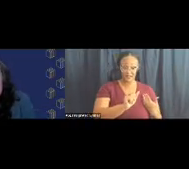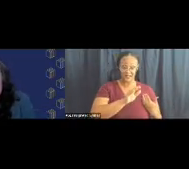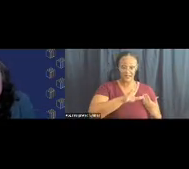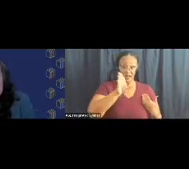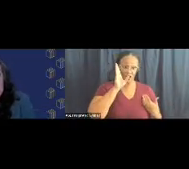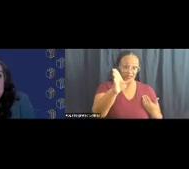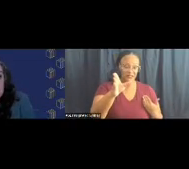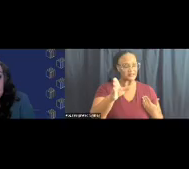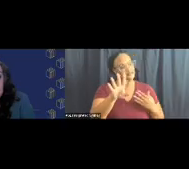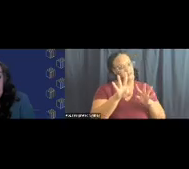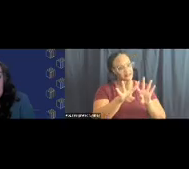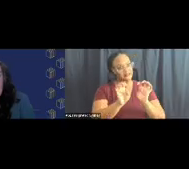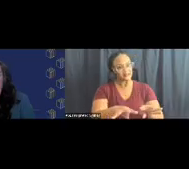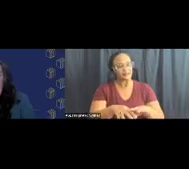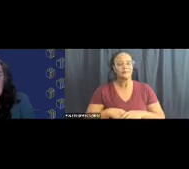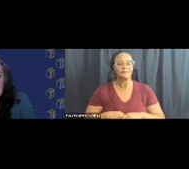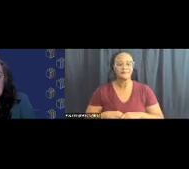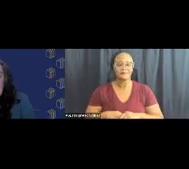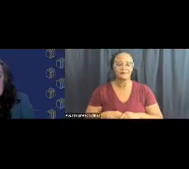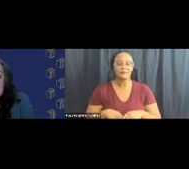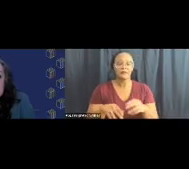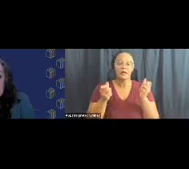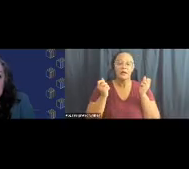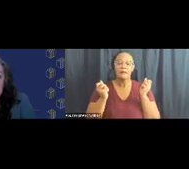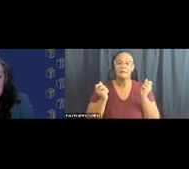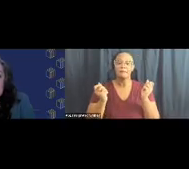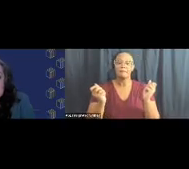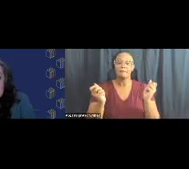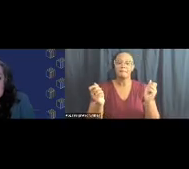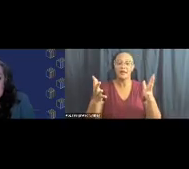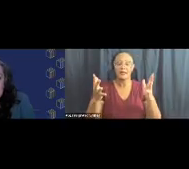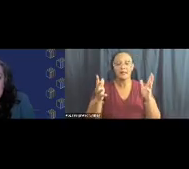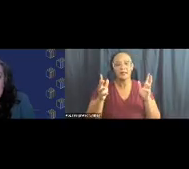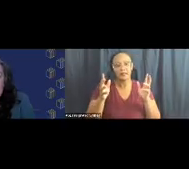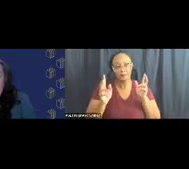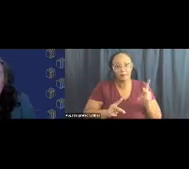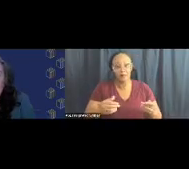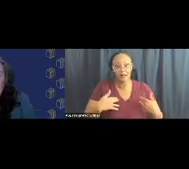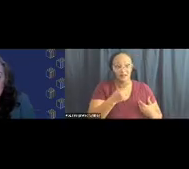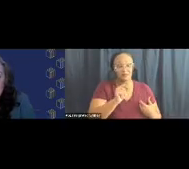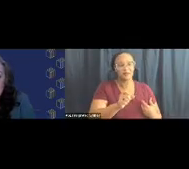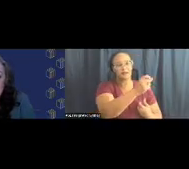state institutions for persons with intellectual disabilities or mental illness. people with these